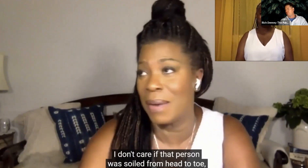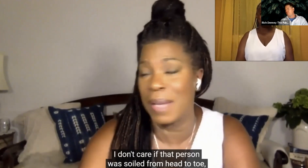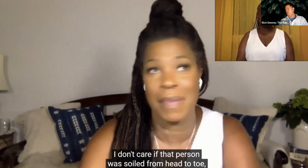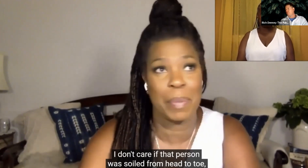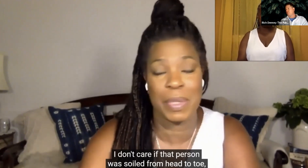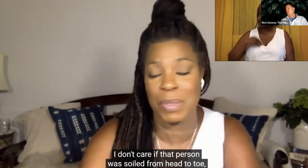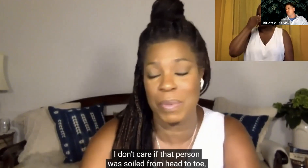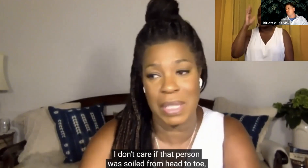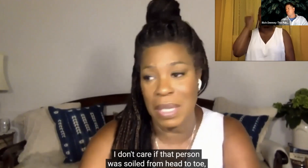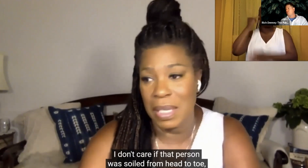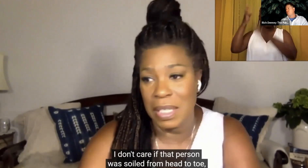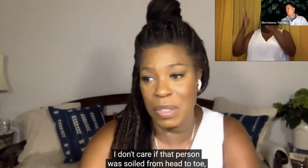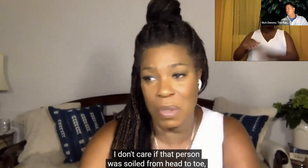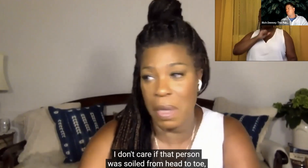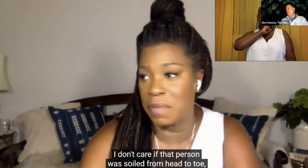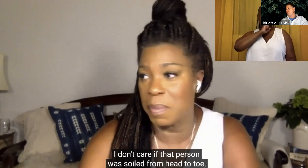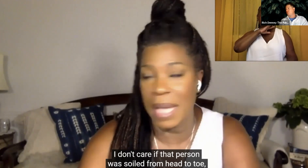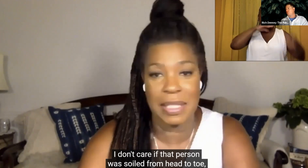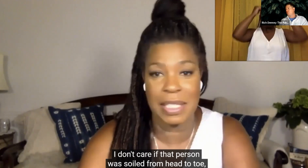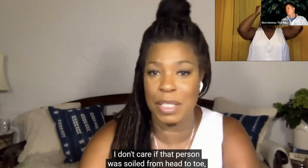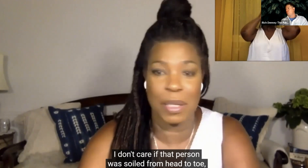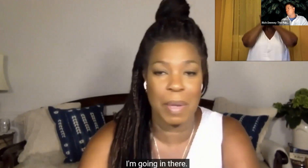don't care if that person was soiled from head to toe, I'm